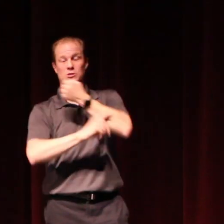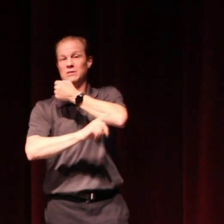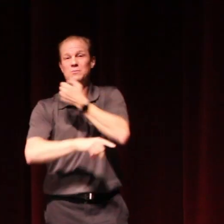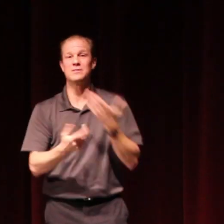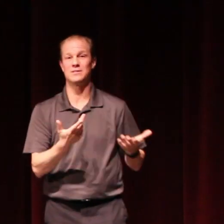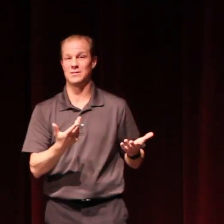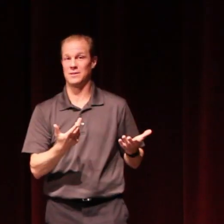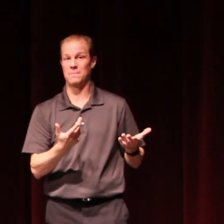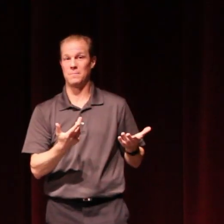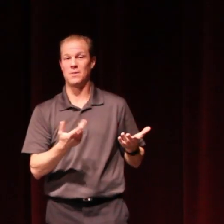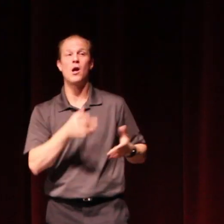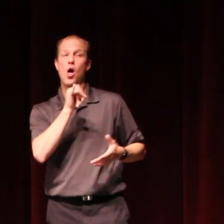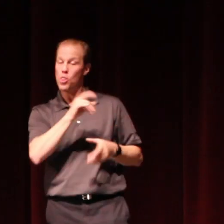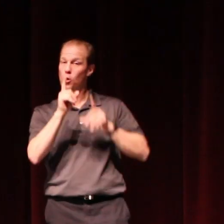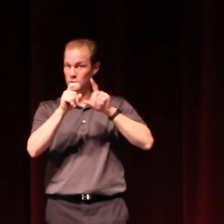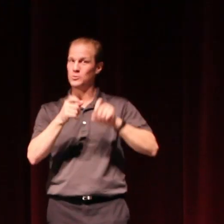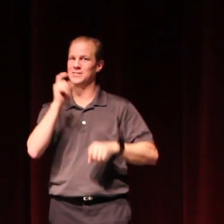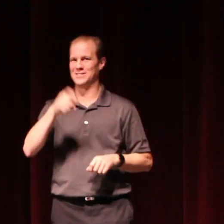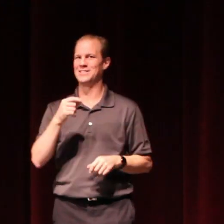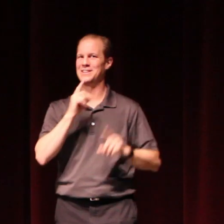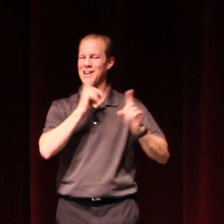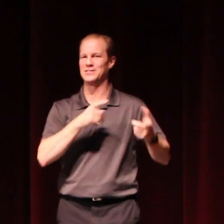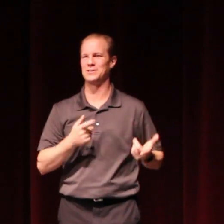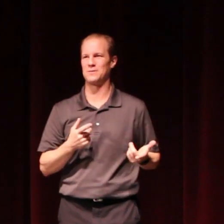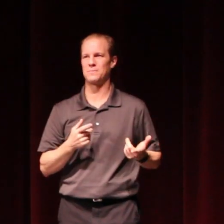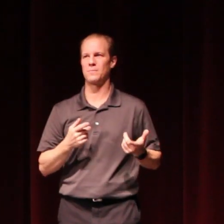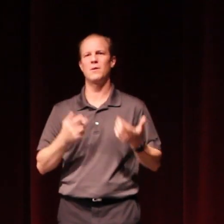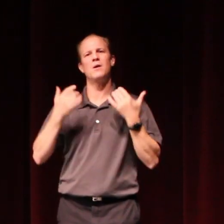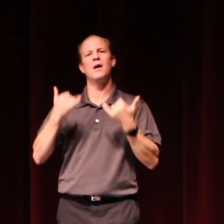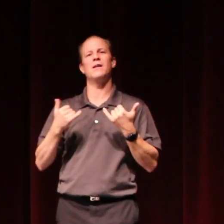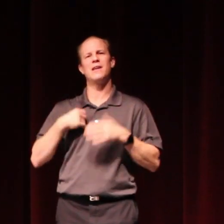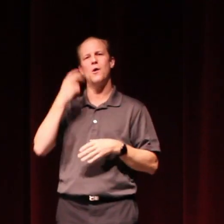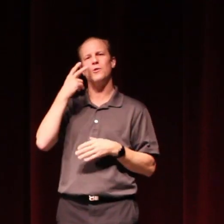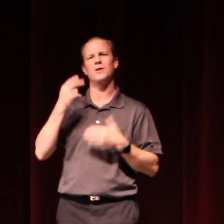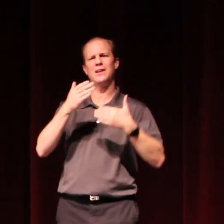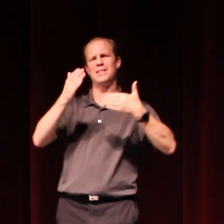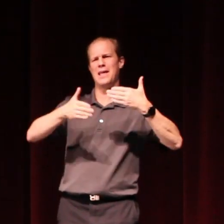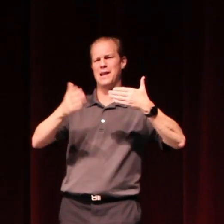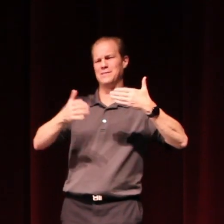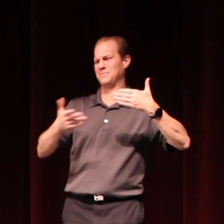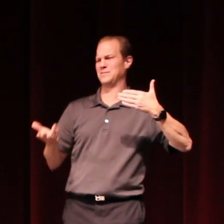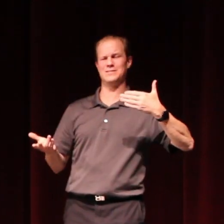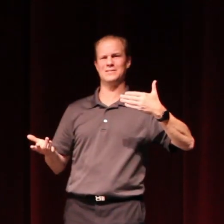questions that should be answered. But now we're looking at the tail end. But getting back to,